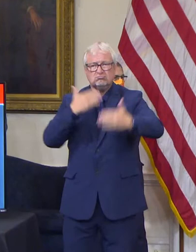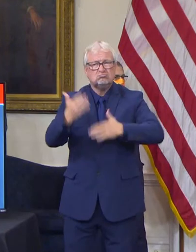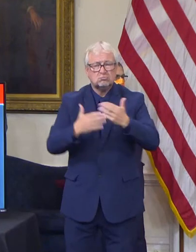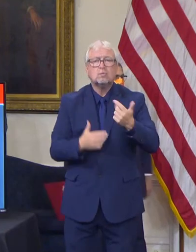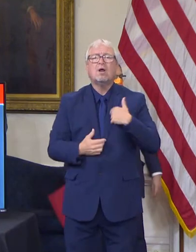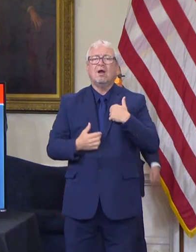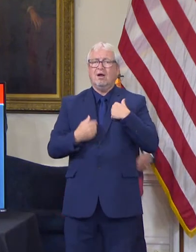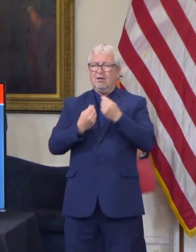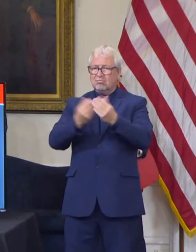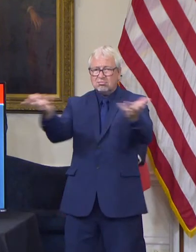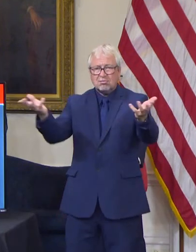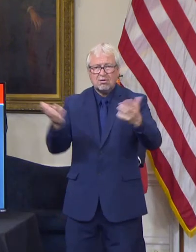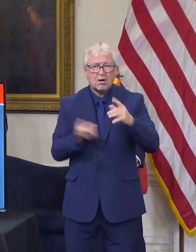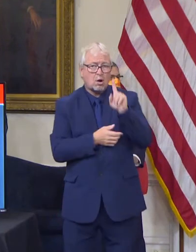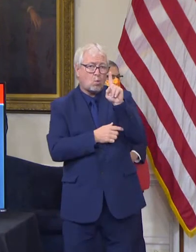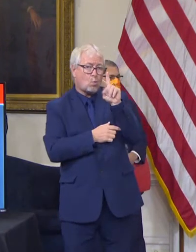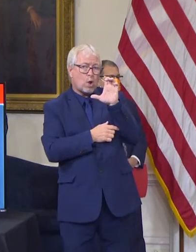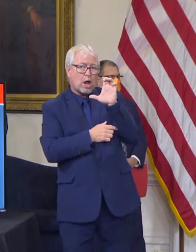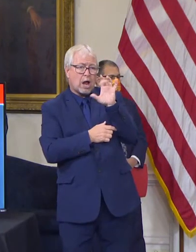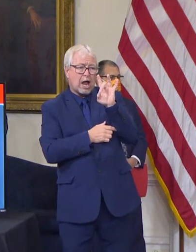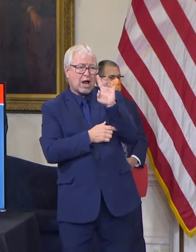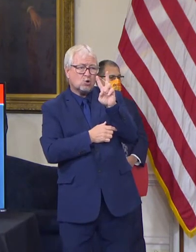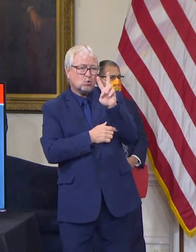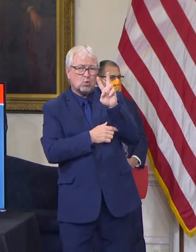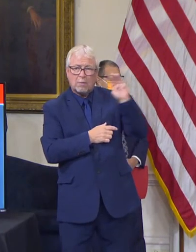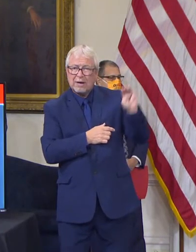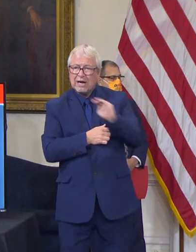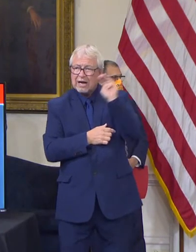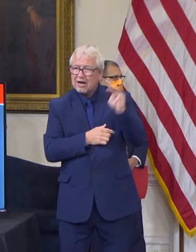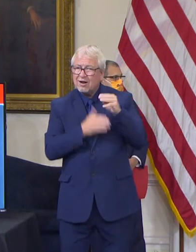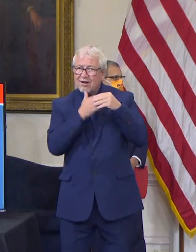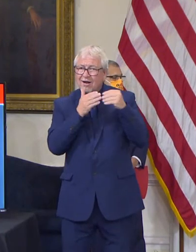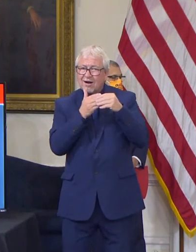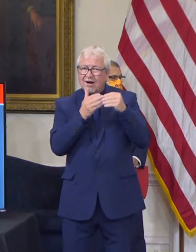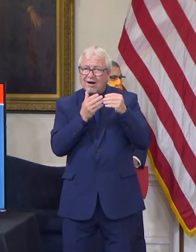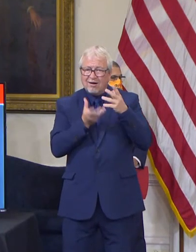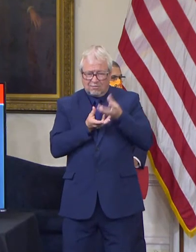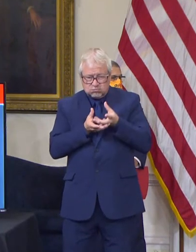For the current school year, we provided $182 million to local school systems